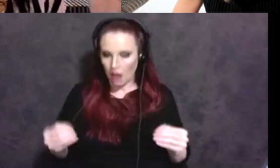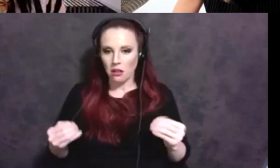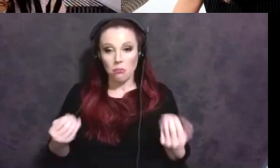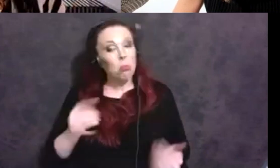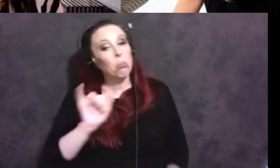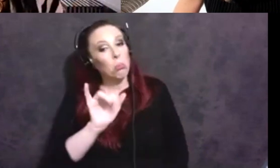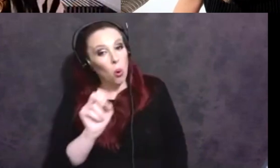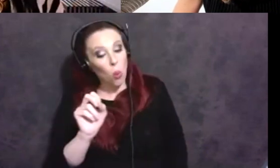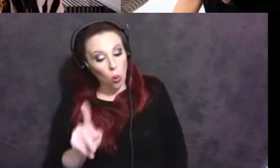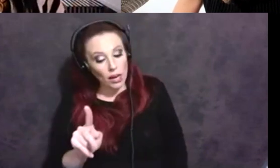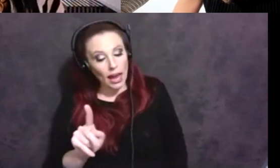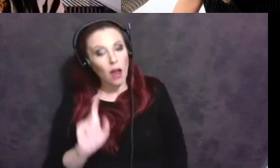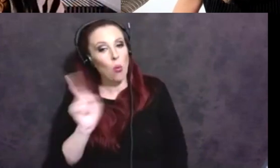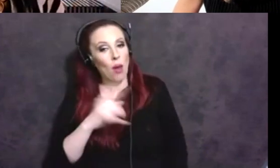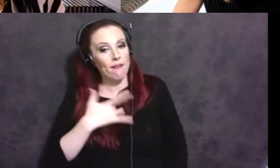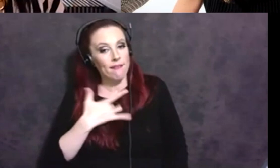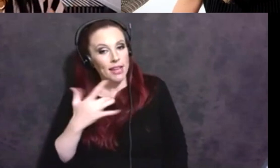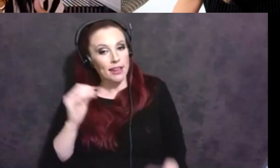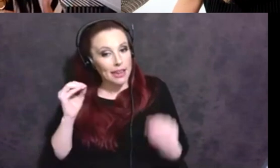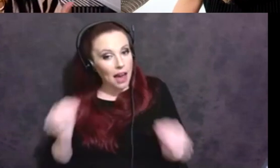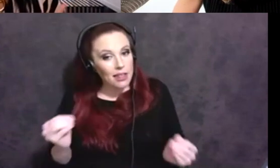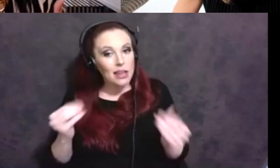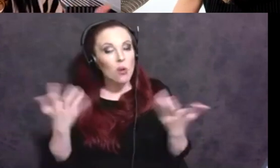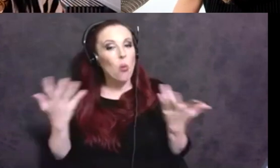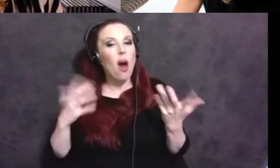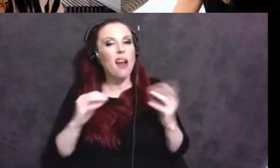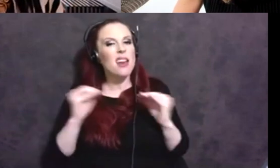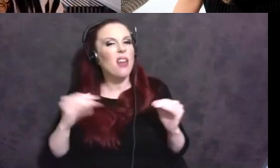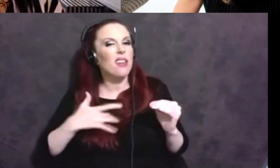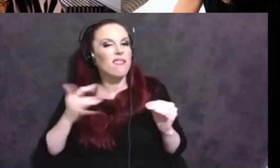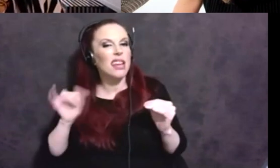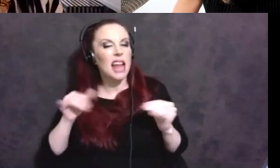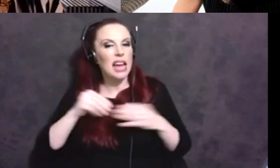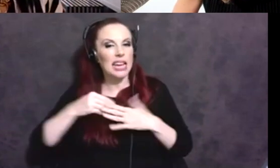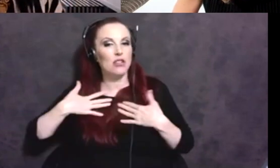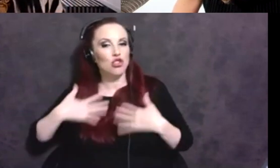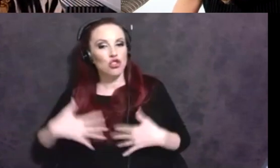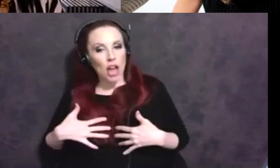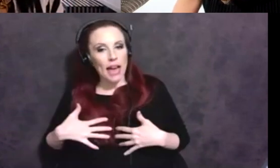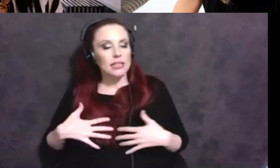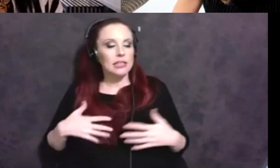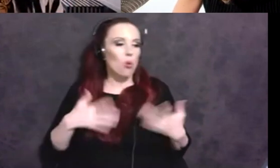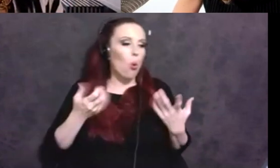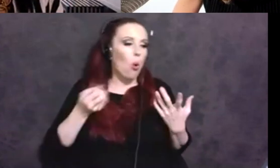sensation I could in my body. It could just be noticing wow, I am feeling nothing. I am